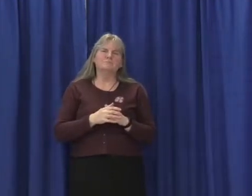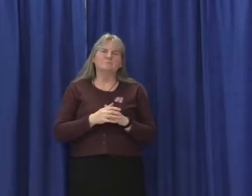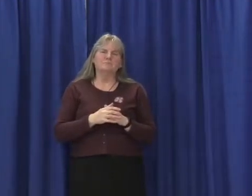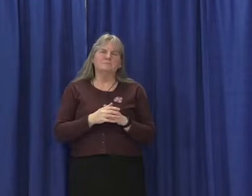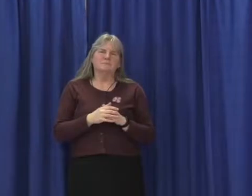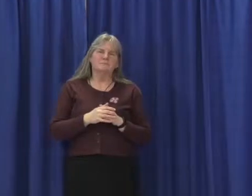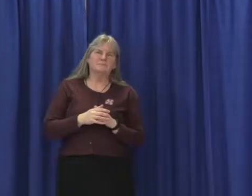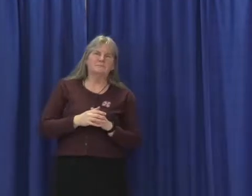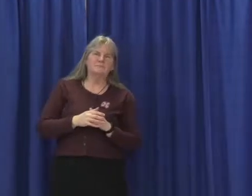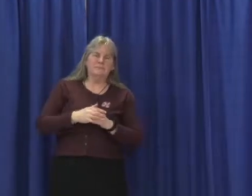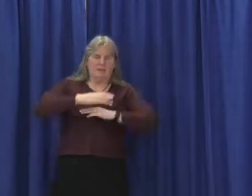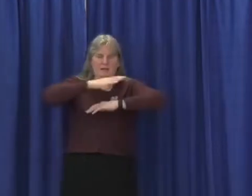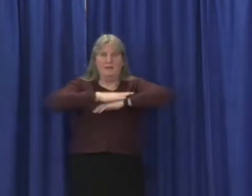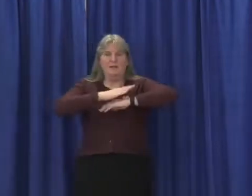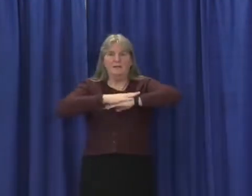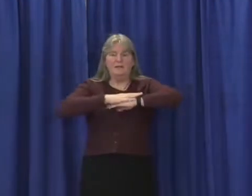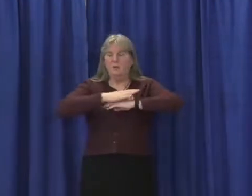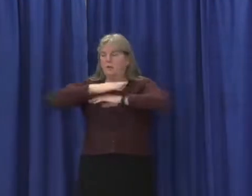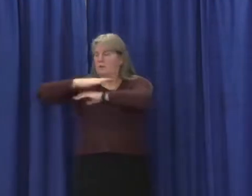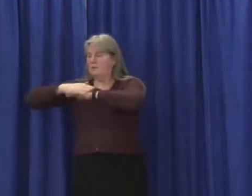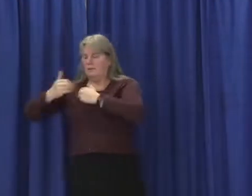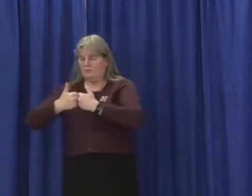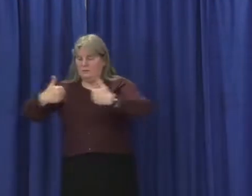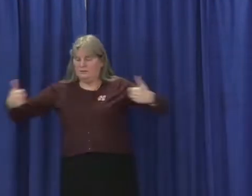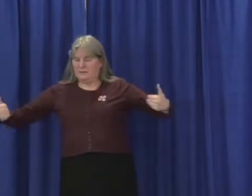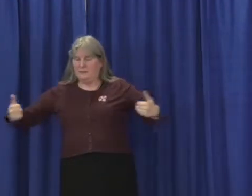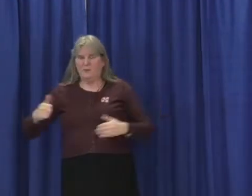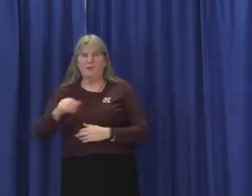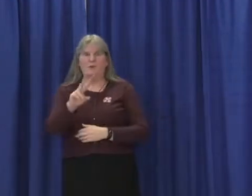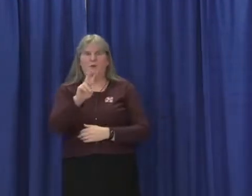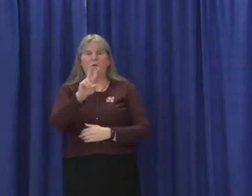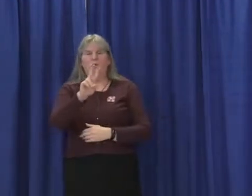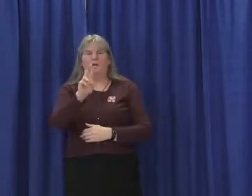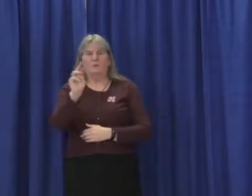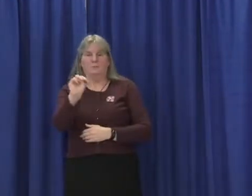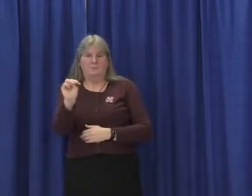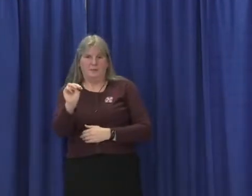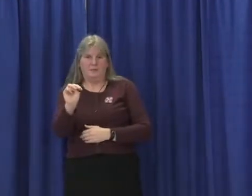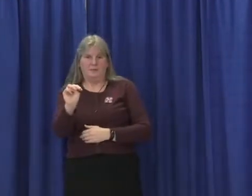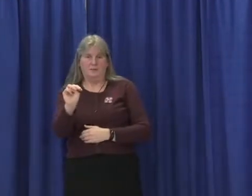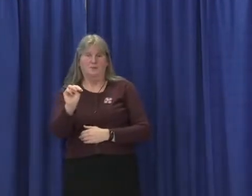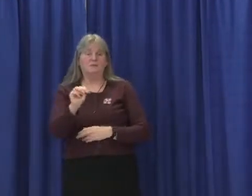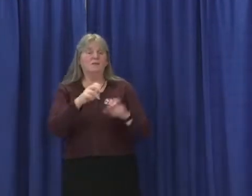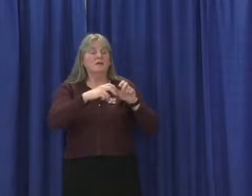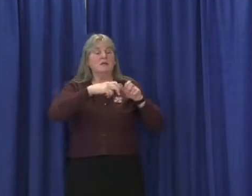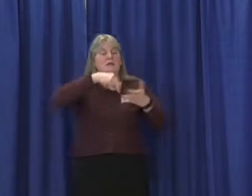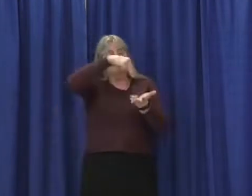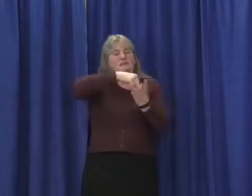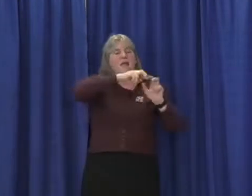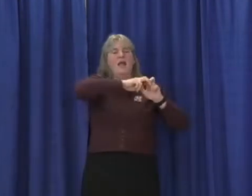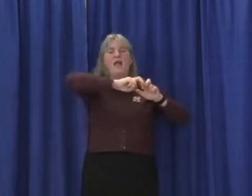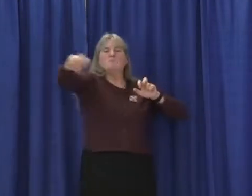Tables need to be spaced two metres apart, and there can be no bar or countertop eating service. There can be no mingling